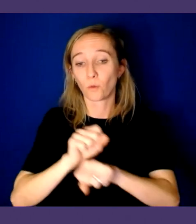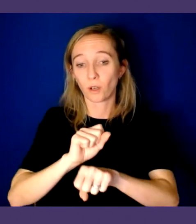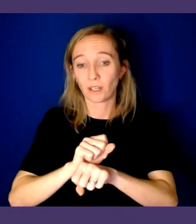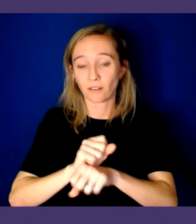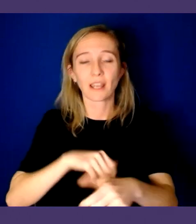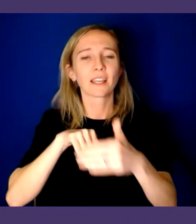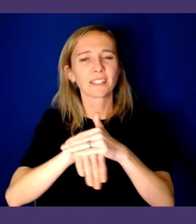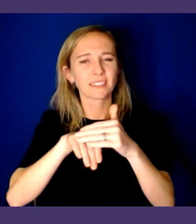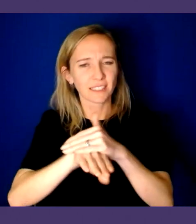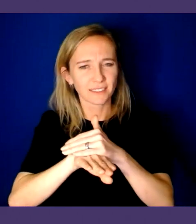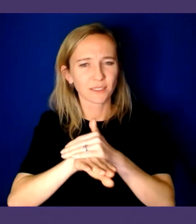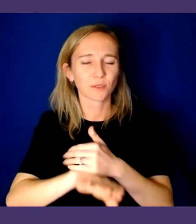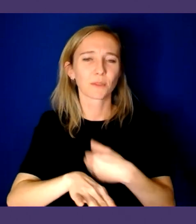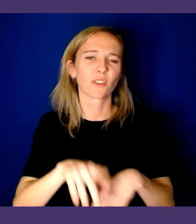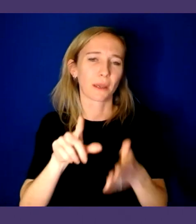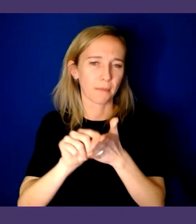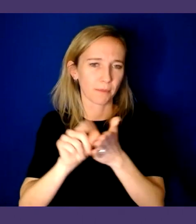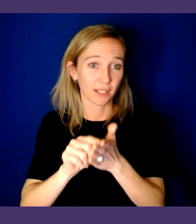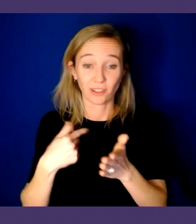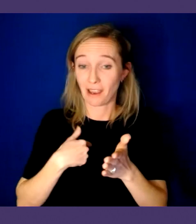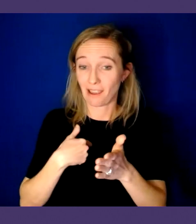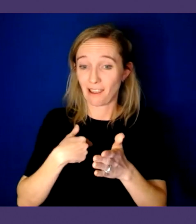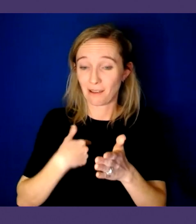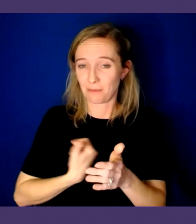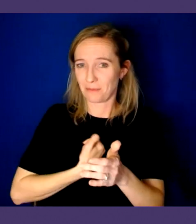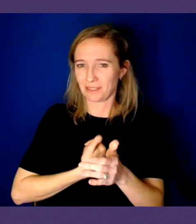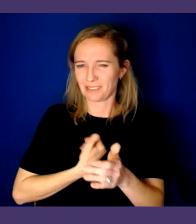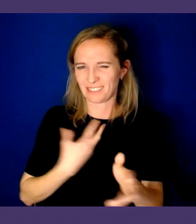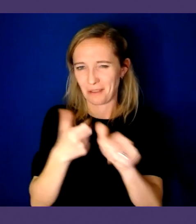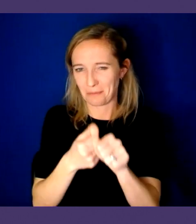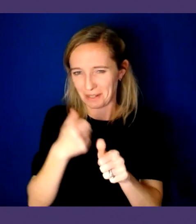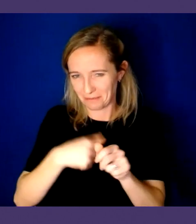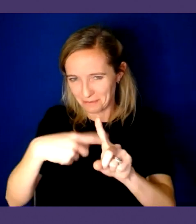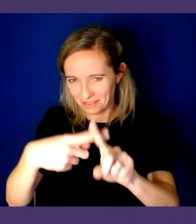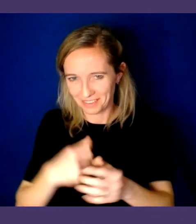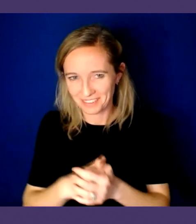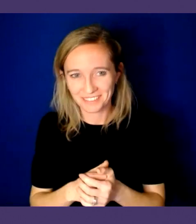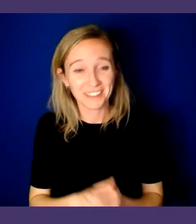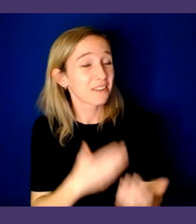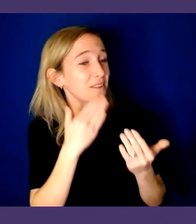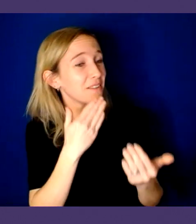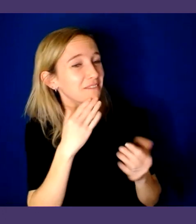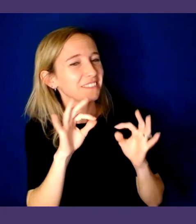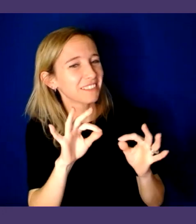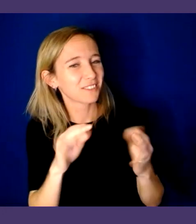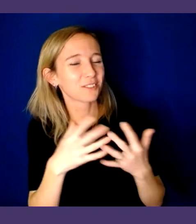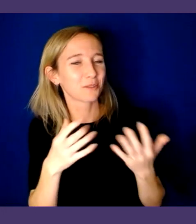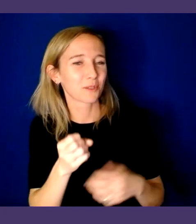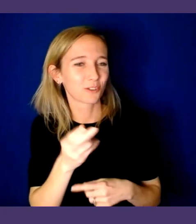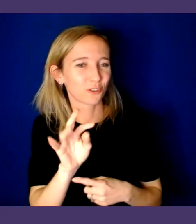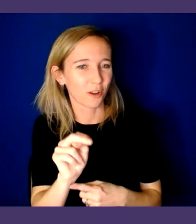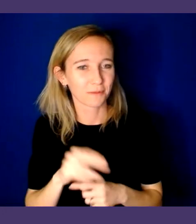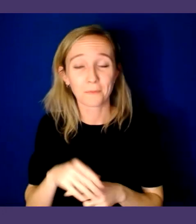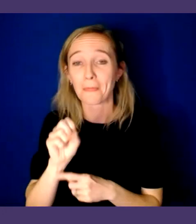which I update every month. Carie Fisher: Perfect. Thank you so much Shawn. Alright, Sam, same question, how can people get